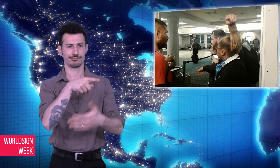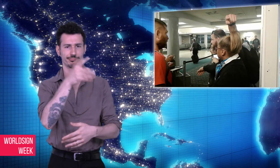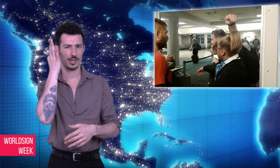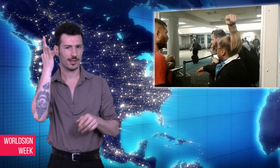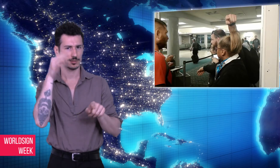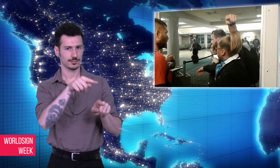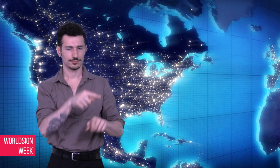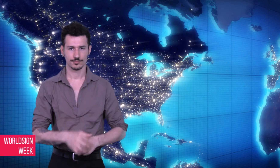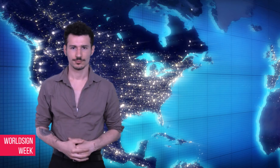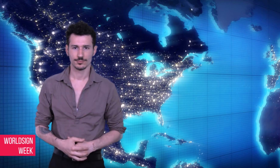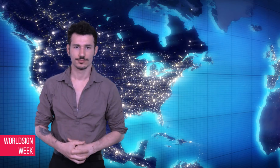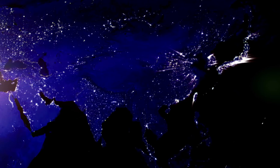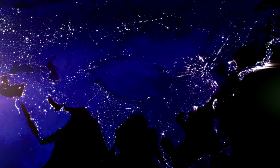Ramirez says she plans to sue Manley.